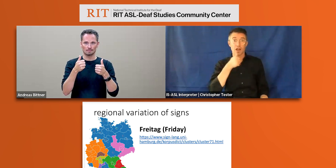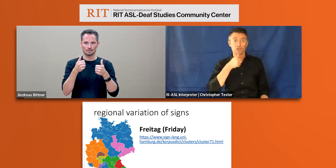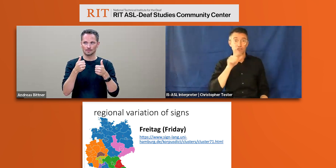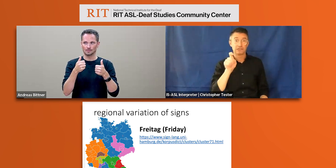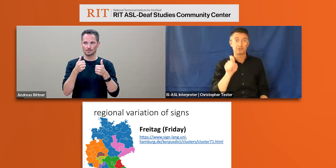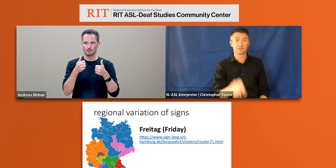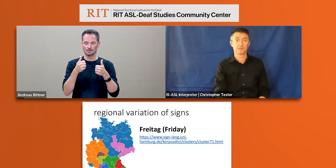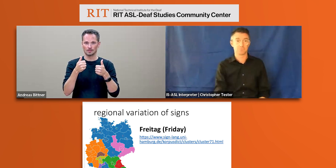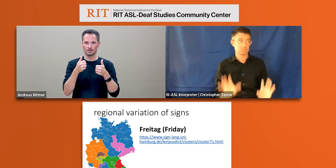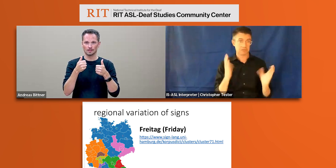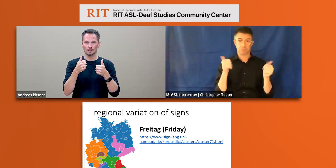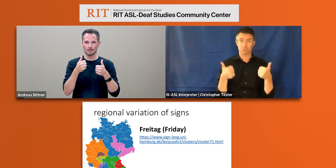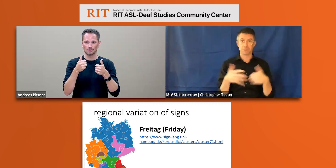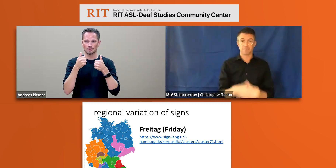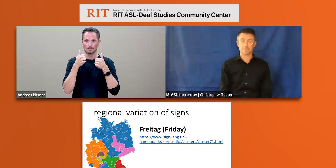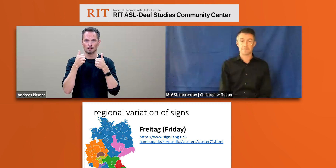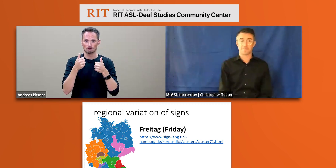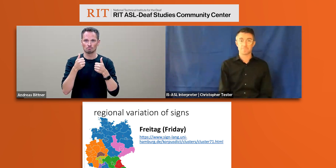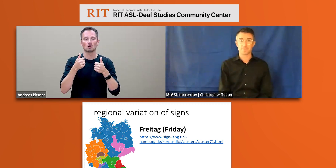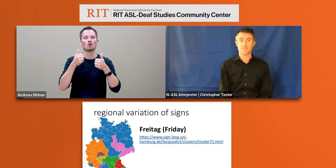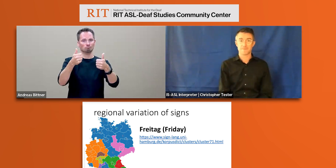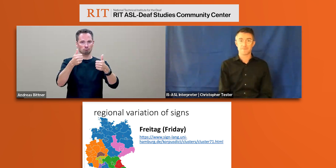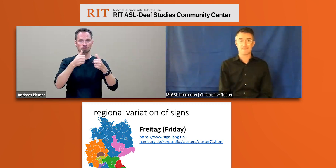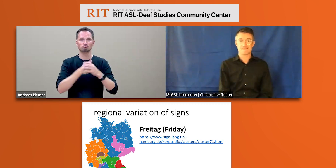Can all of you in the audience see Andreas?